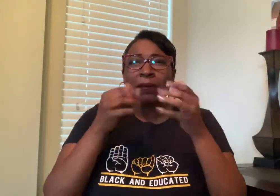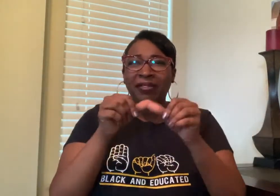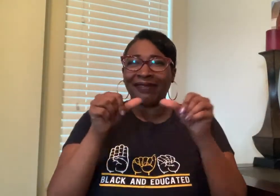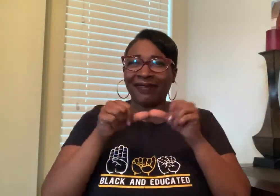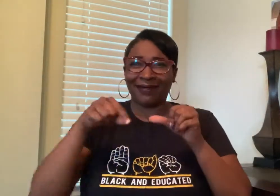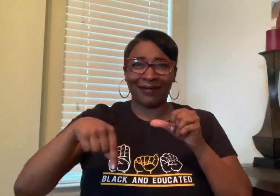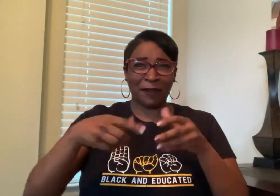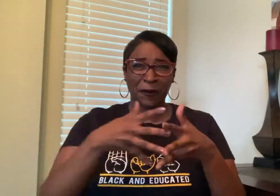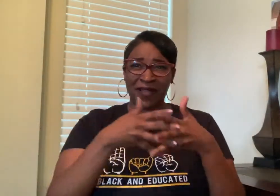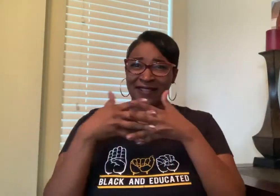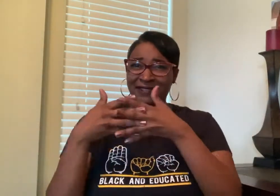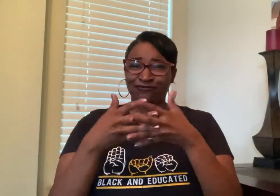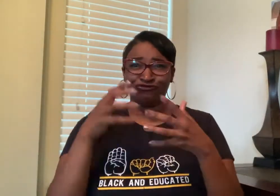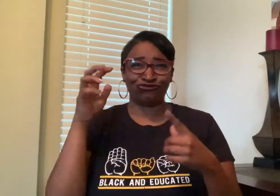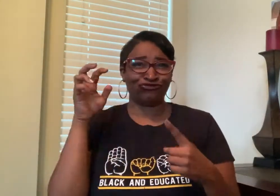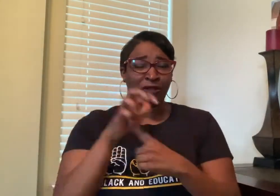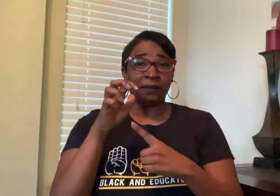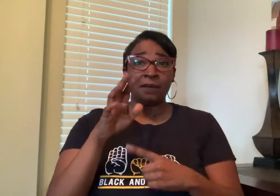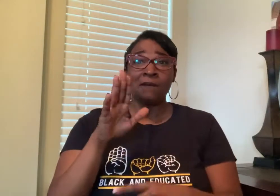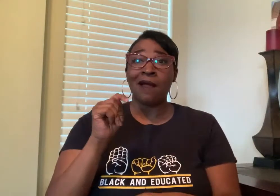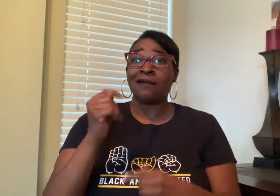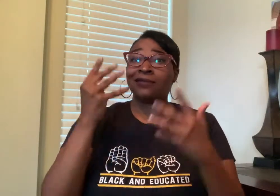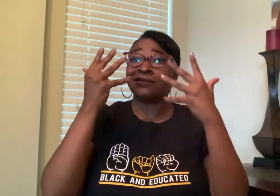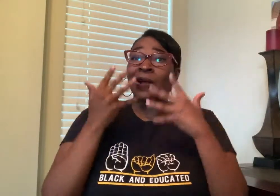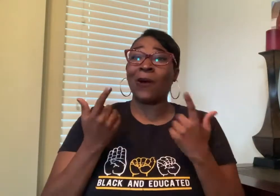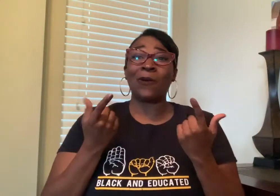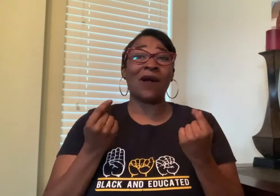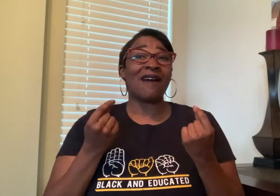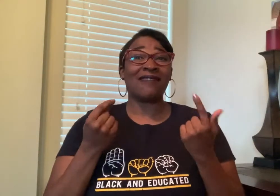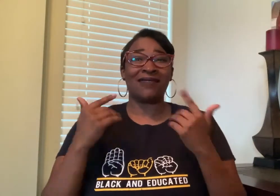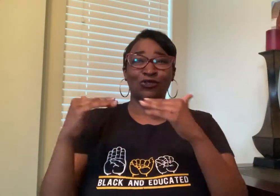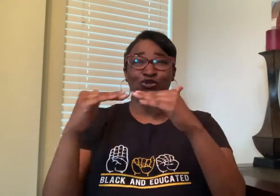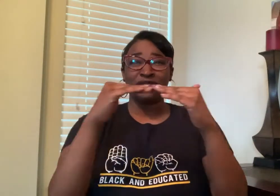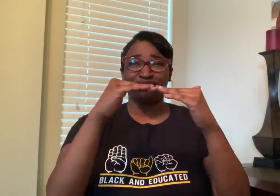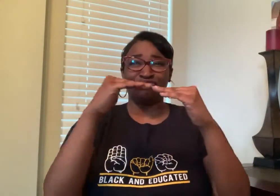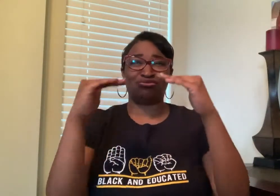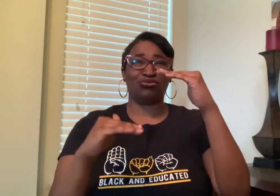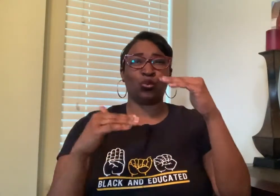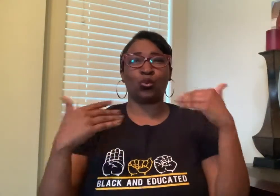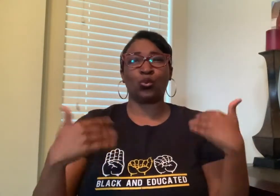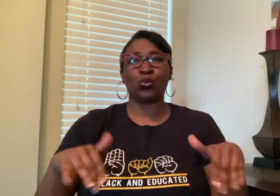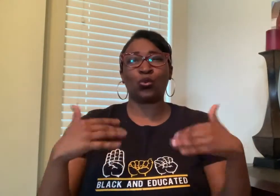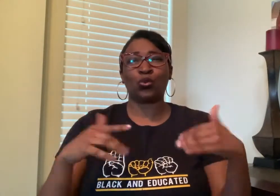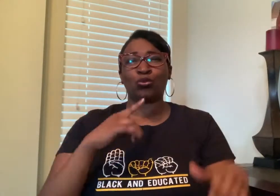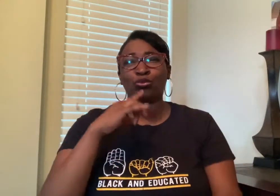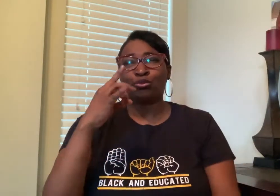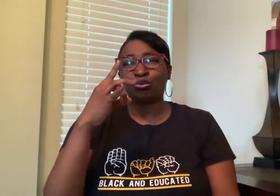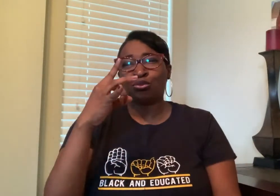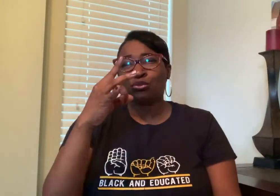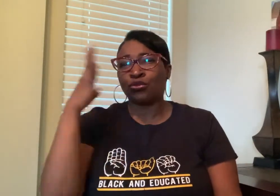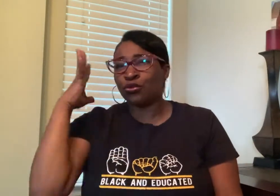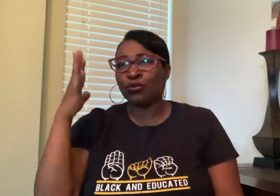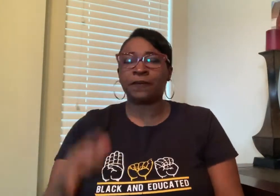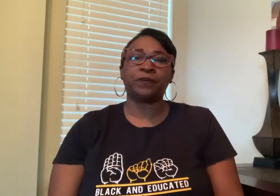a beautiful place. While America has the most diversity, it's injustice and inequity are glaring.